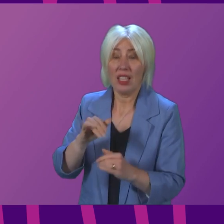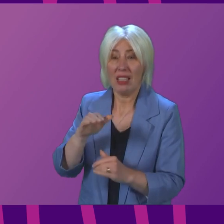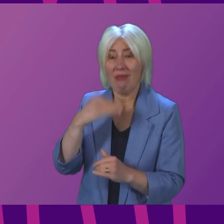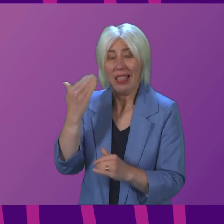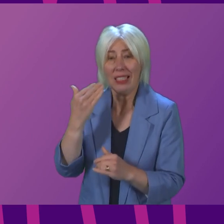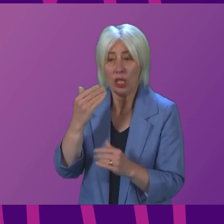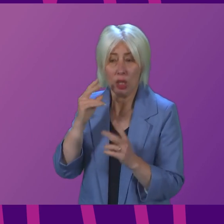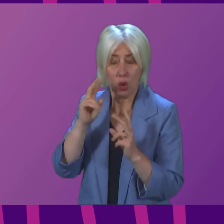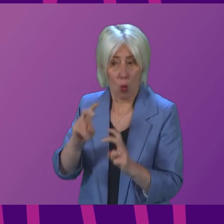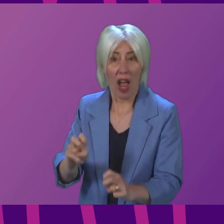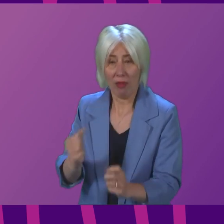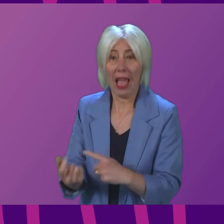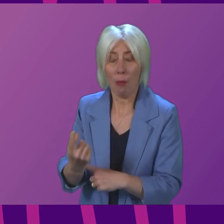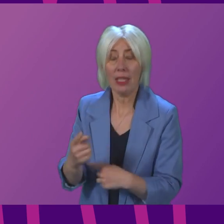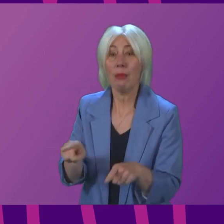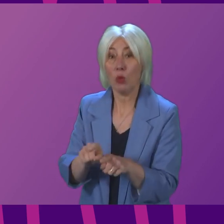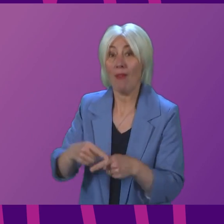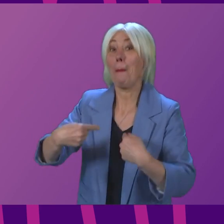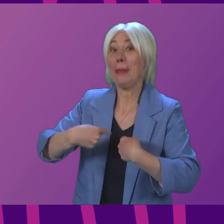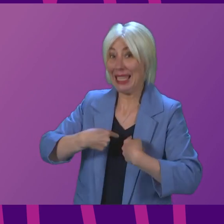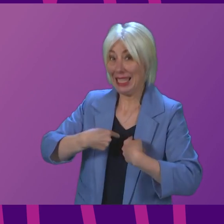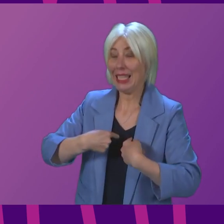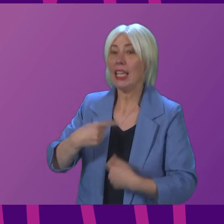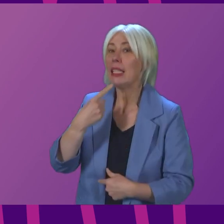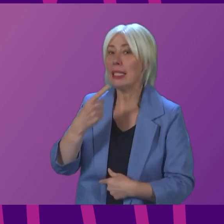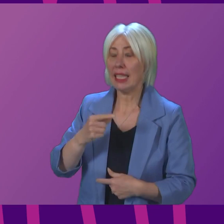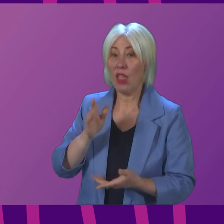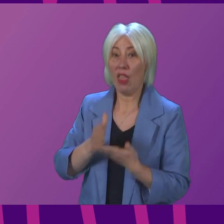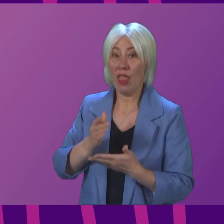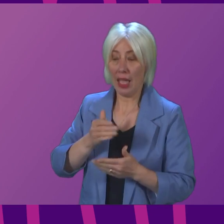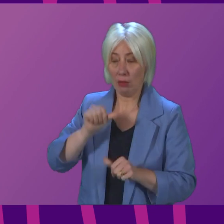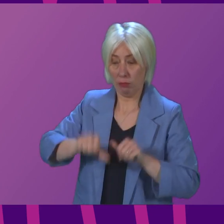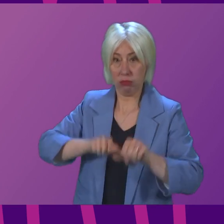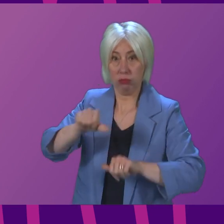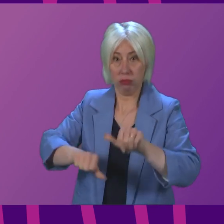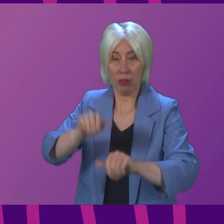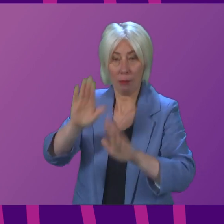It is also right for me to say that the conduct of that must be allowed to be independent.